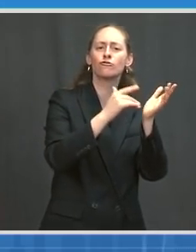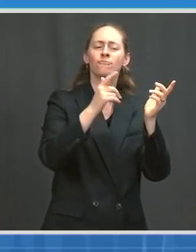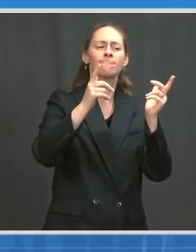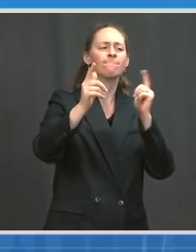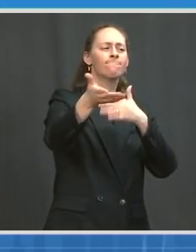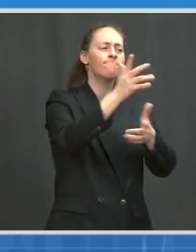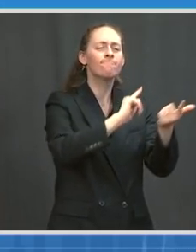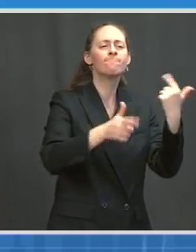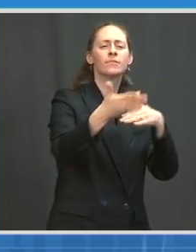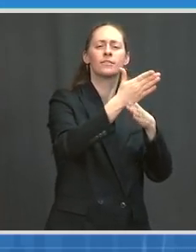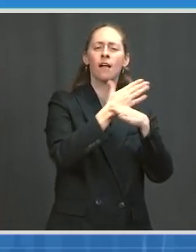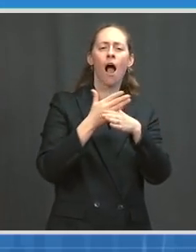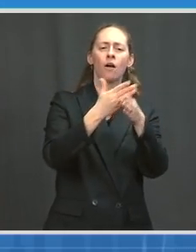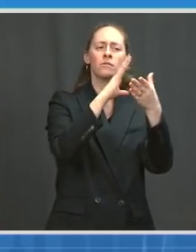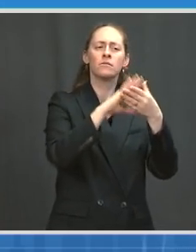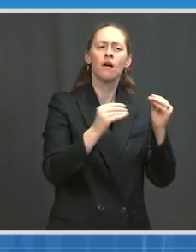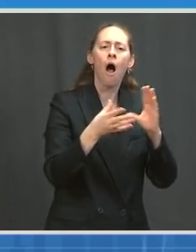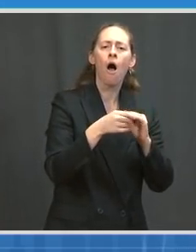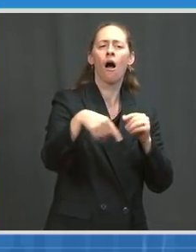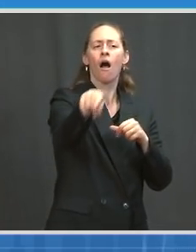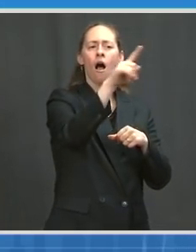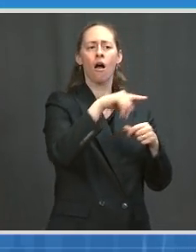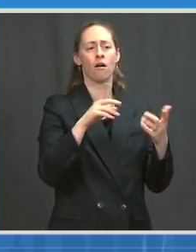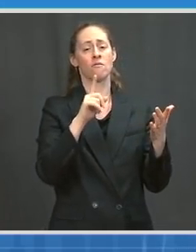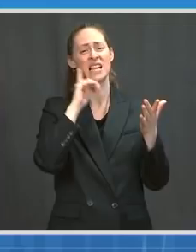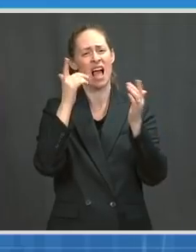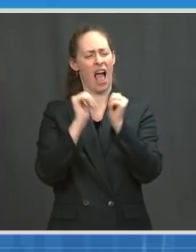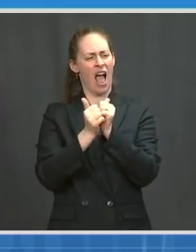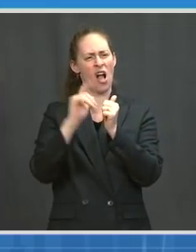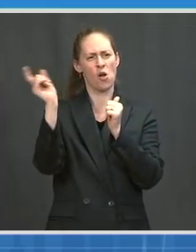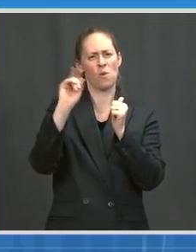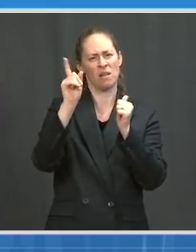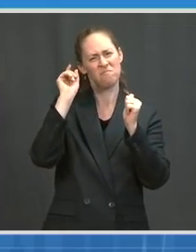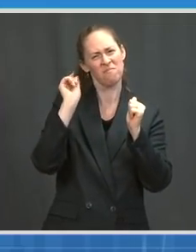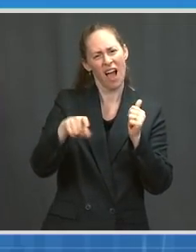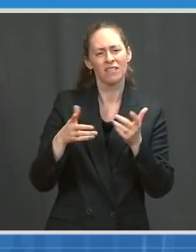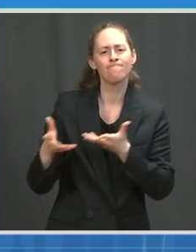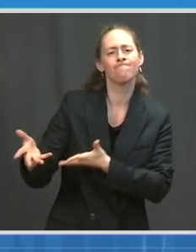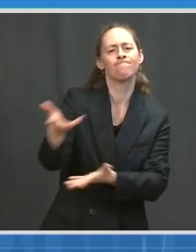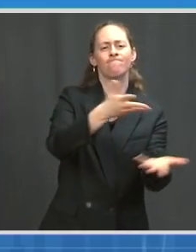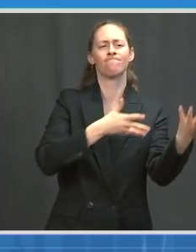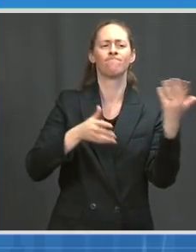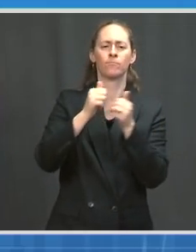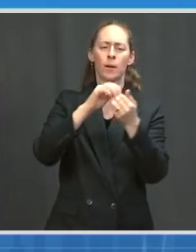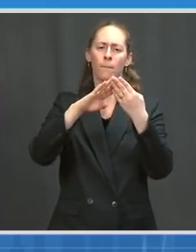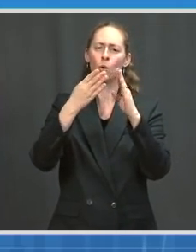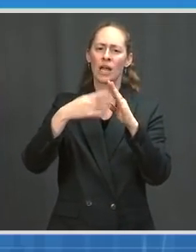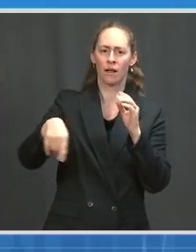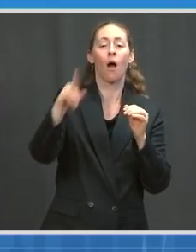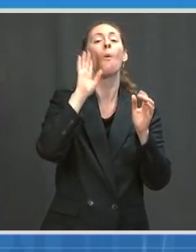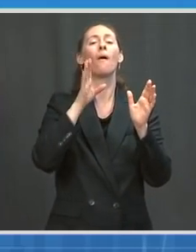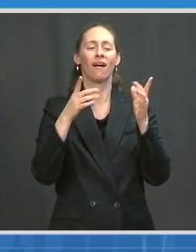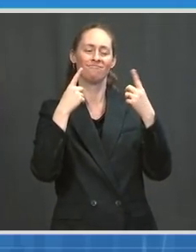They're powerful and they work. In January, only 47 percent of people had either received a vaccine